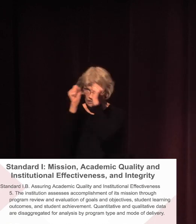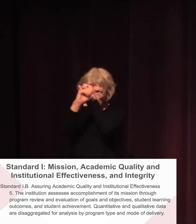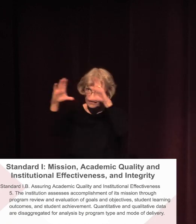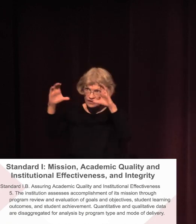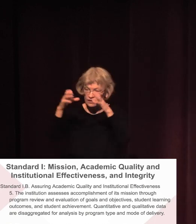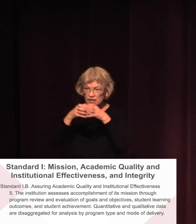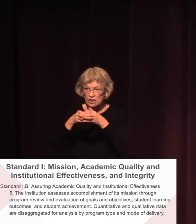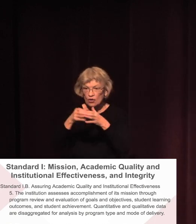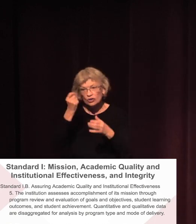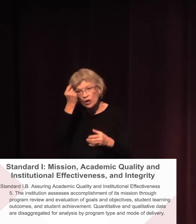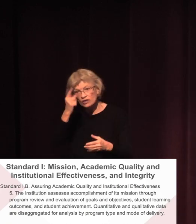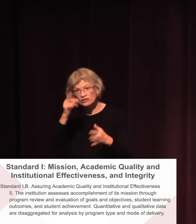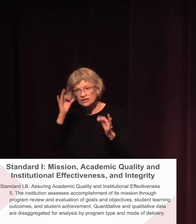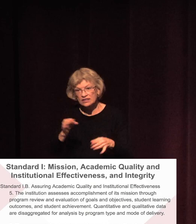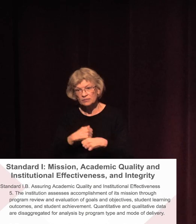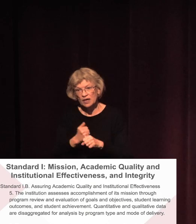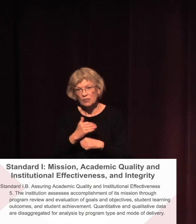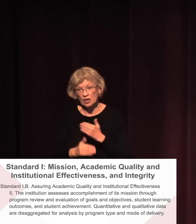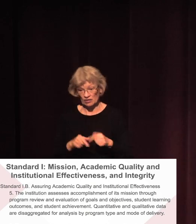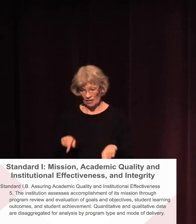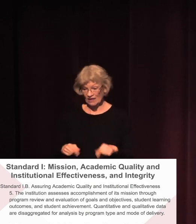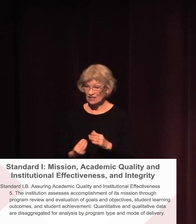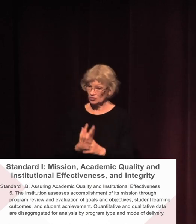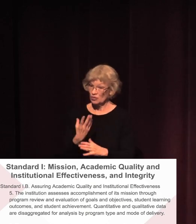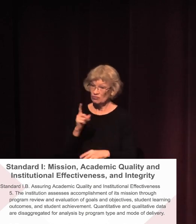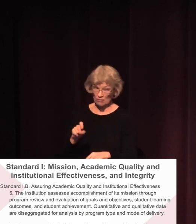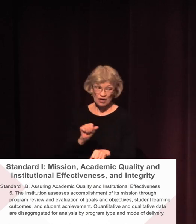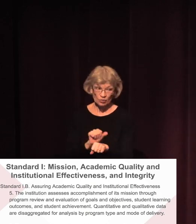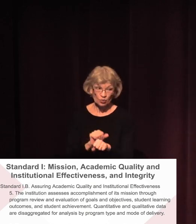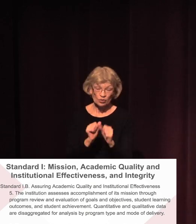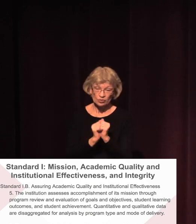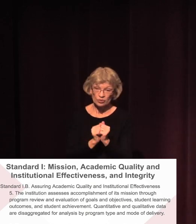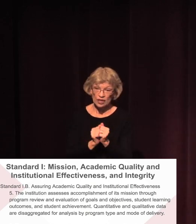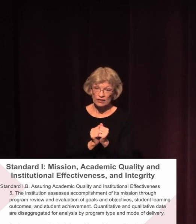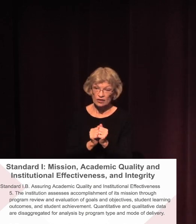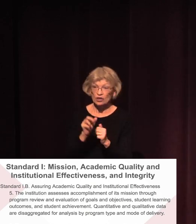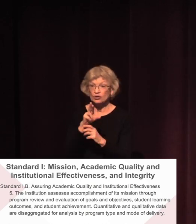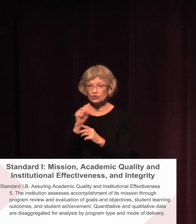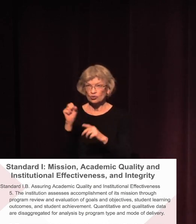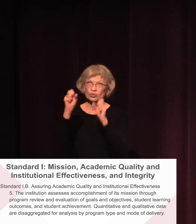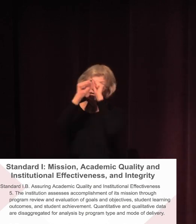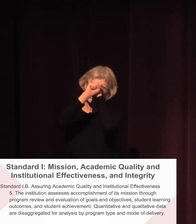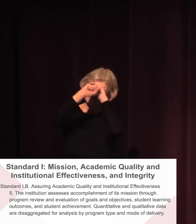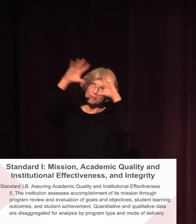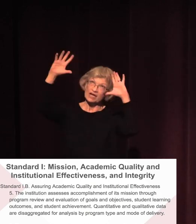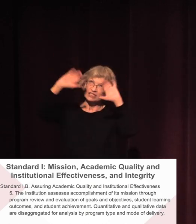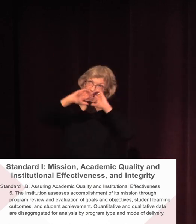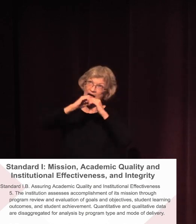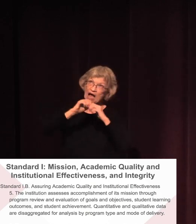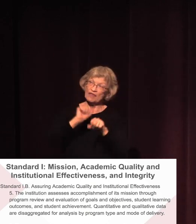uphold the collective division. It is difficult to understand the decision-making process and this spring we need to work